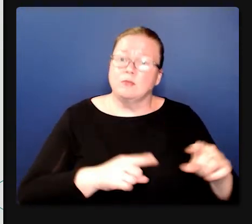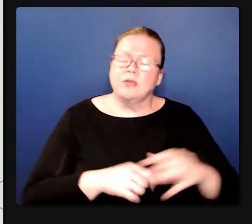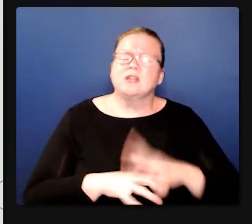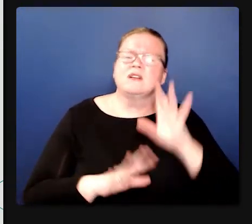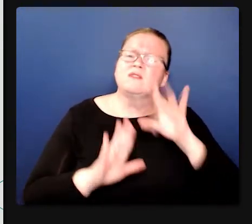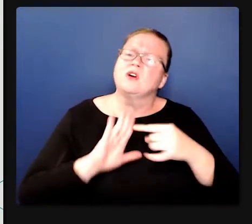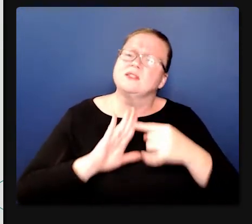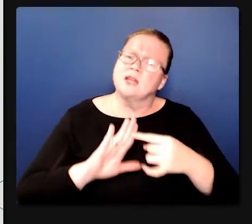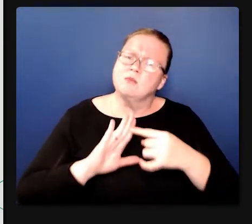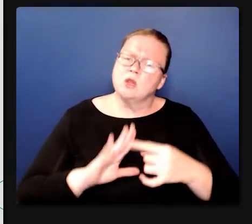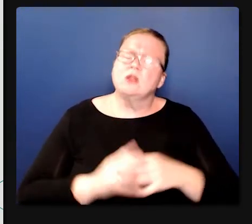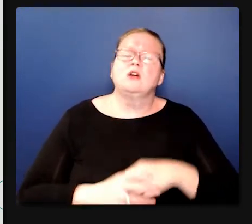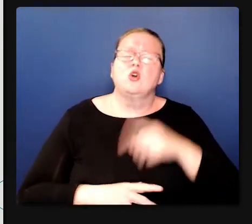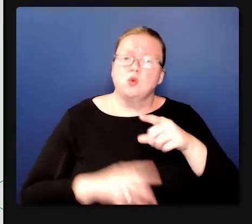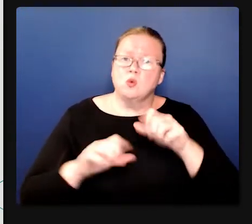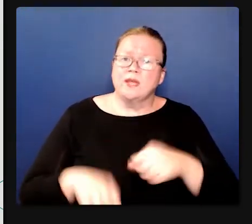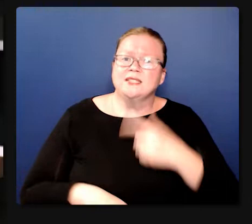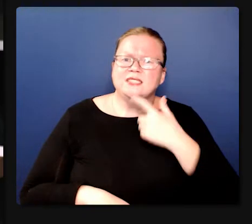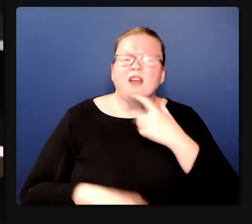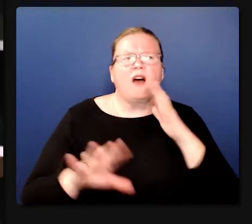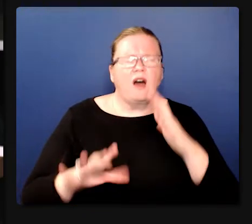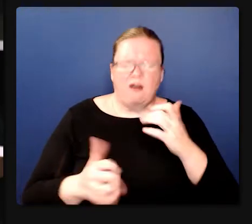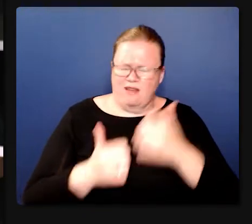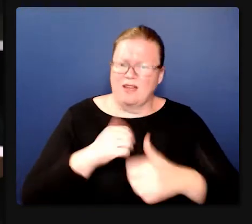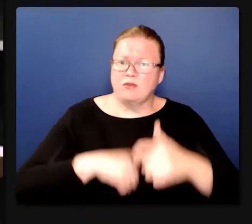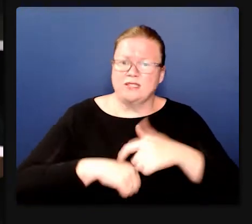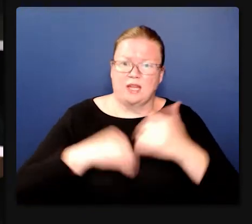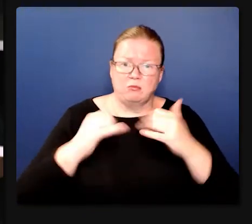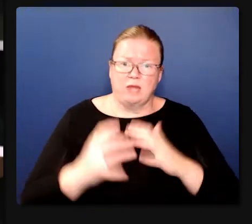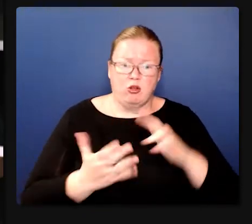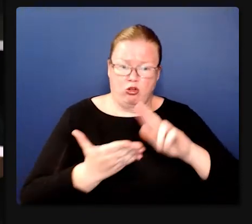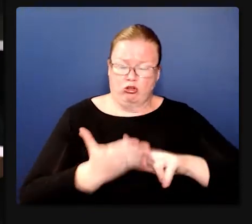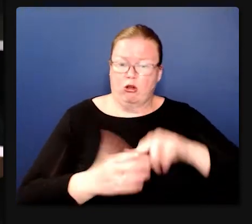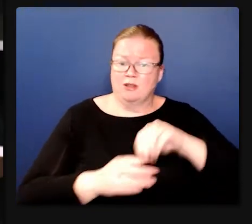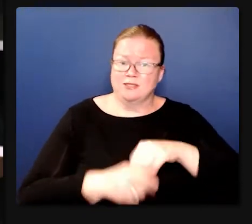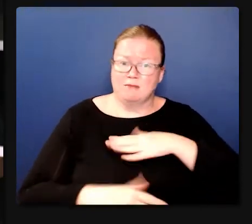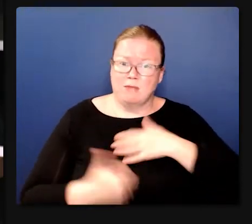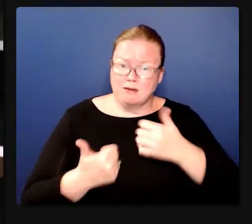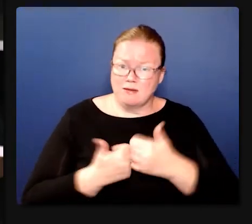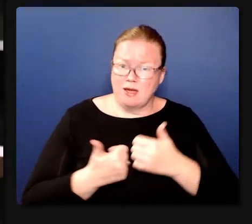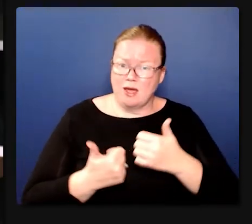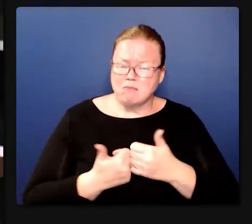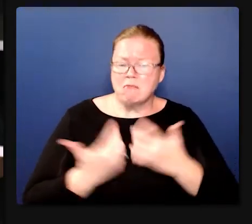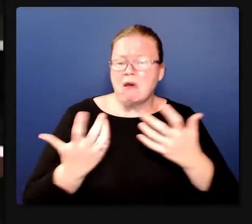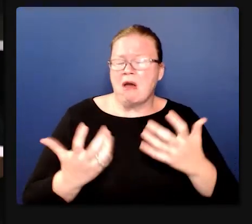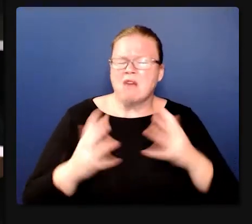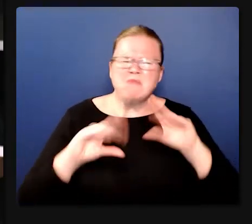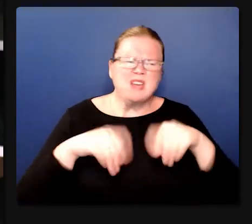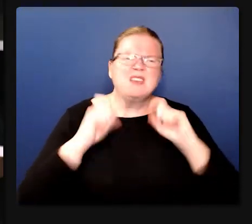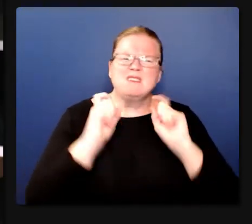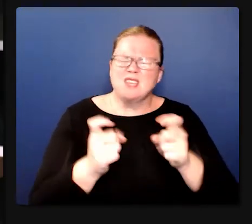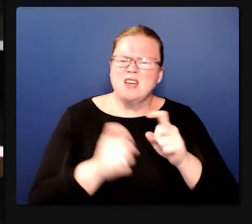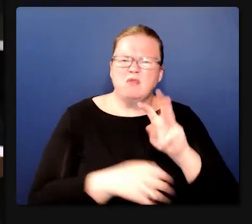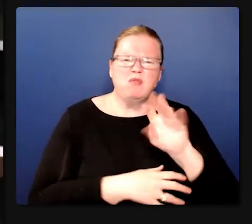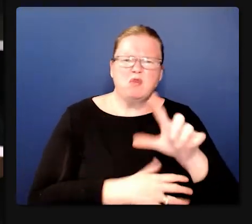For example, you can say every time a player logs into my game, grant him with virtual currency.